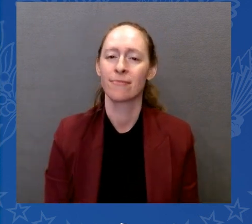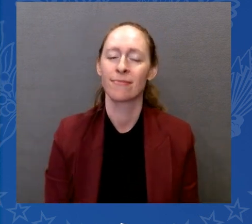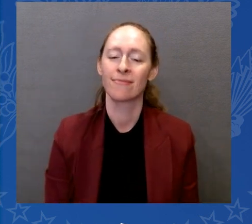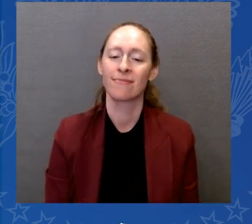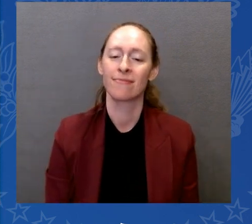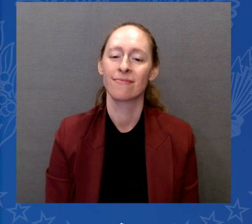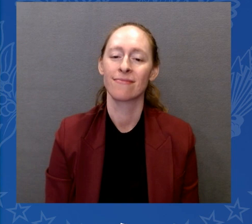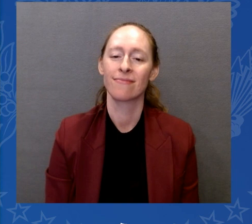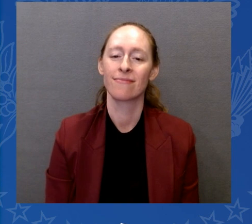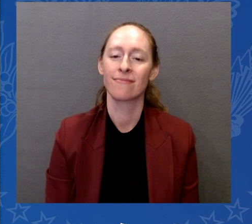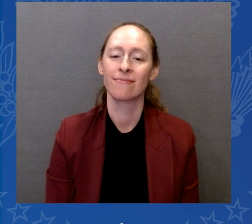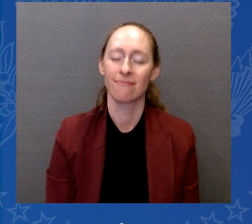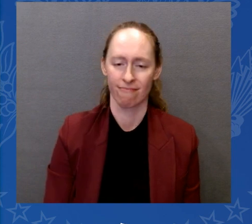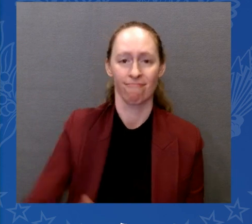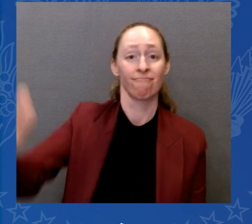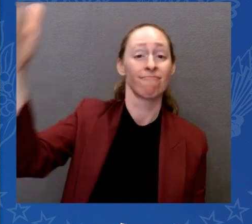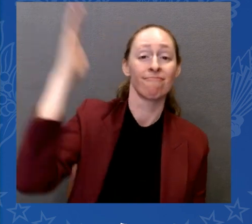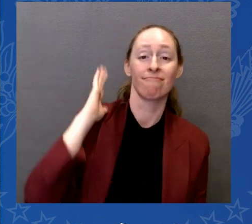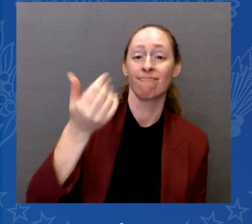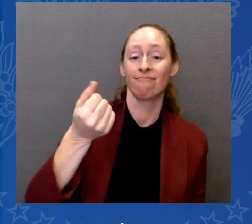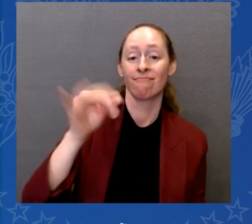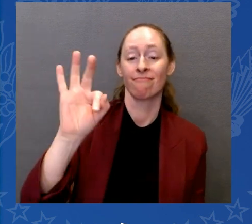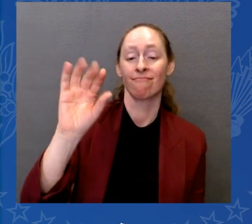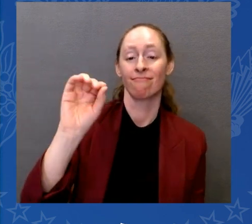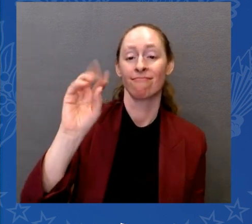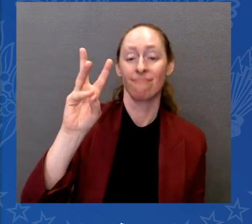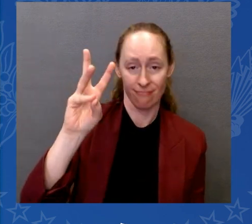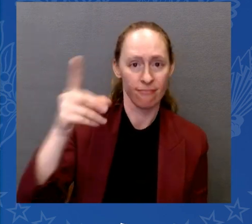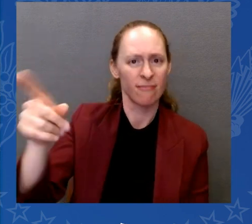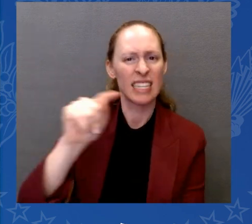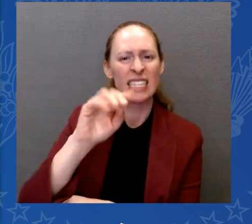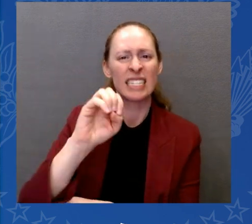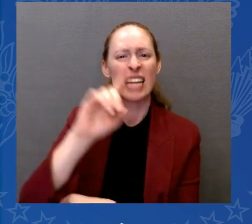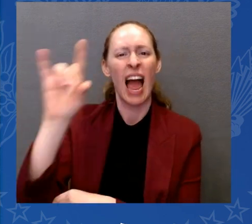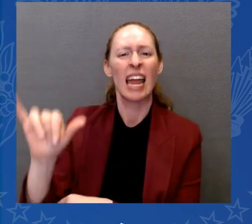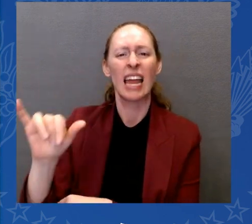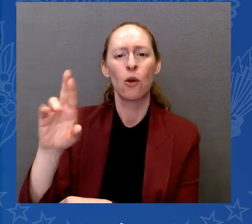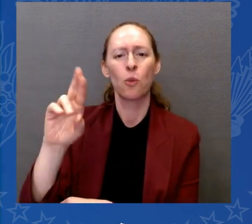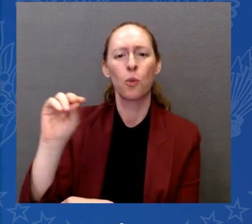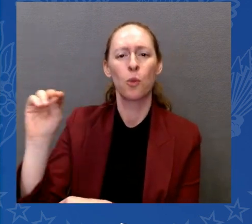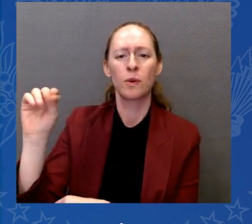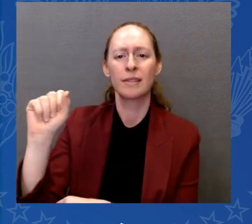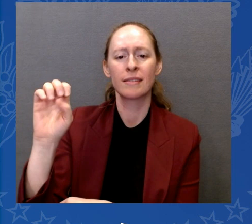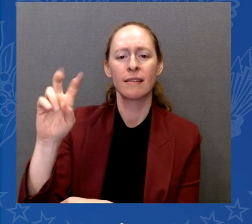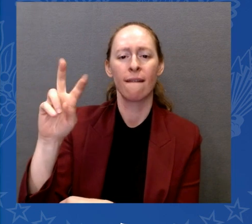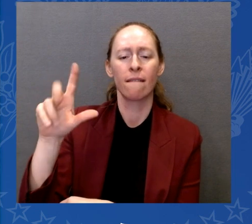to designate a national monument. He essentially invented the national parks. Since then,